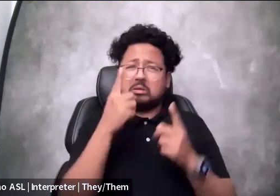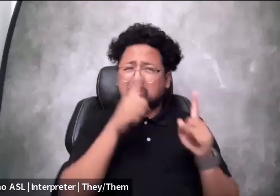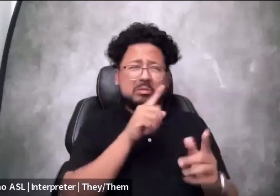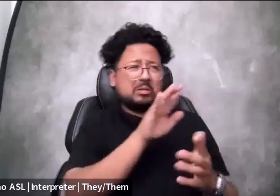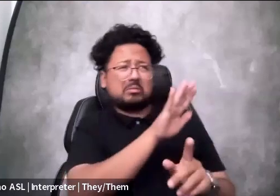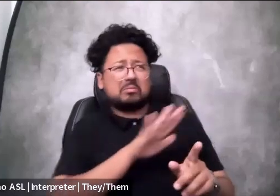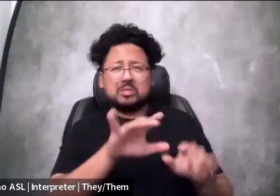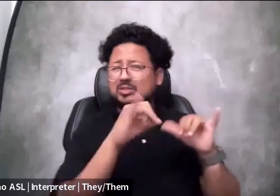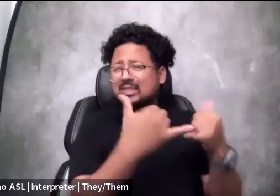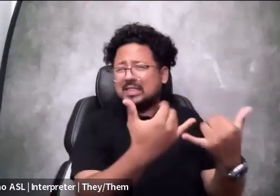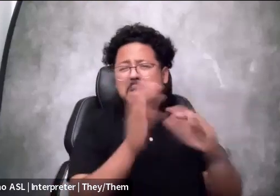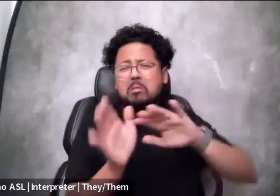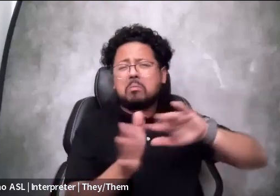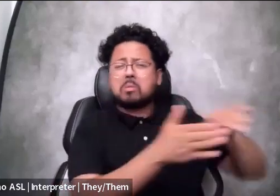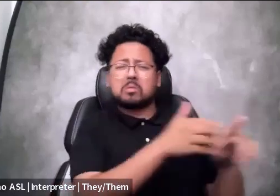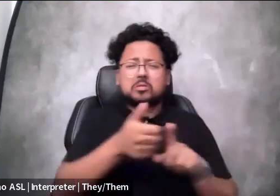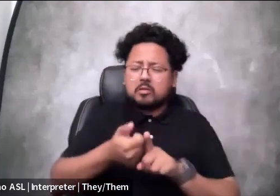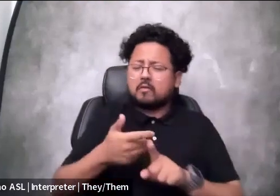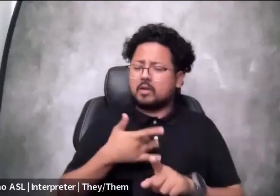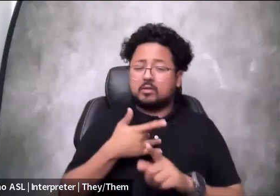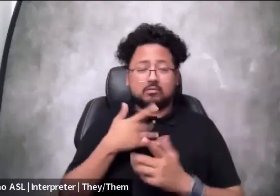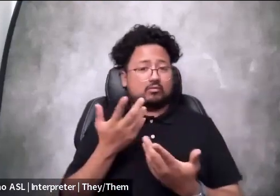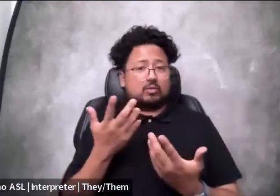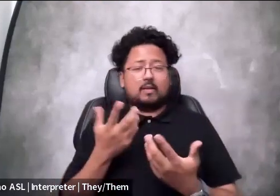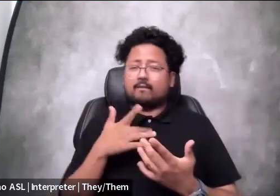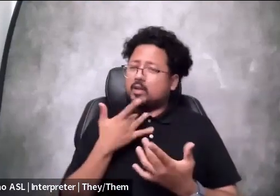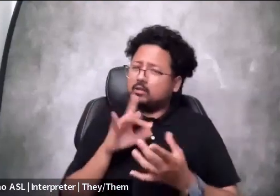And that kid finds the rainbow spectrum where Melissa already is